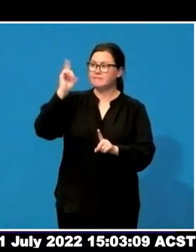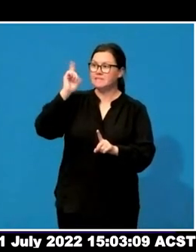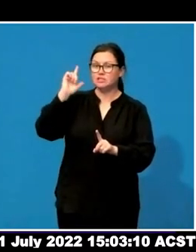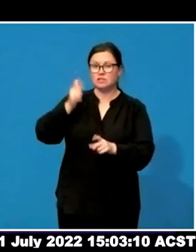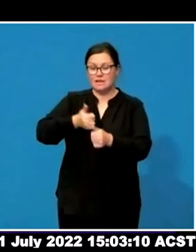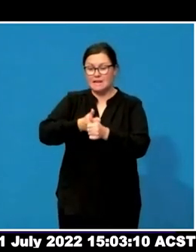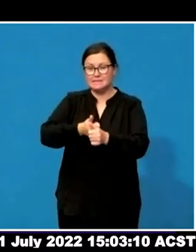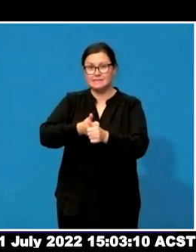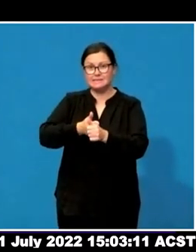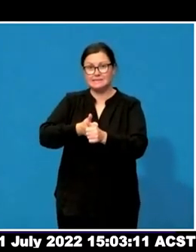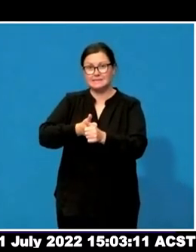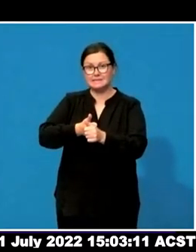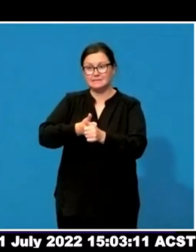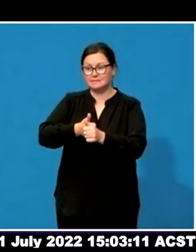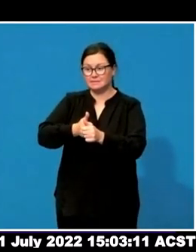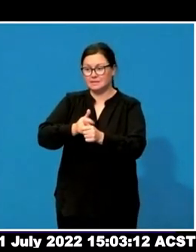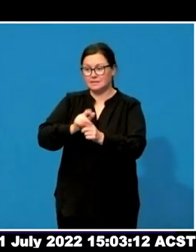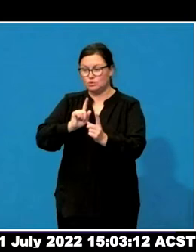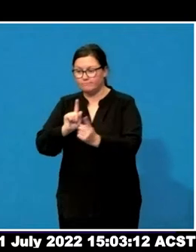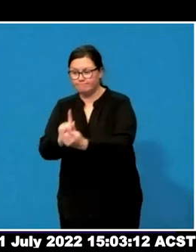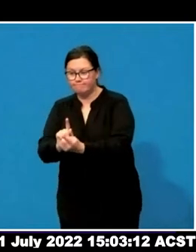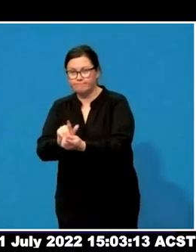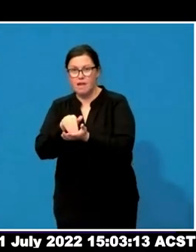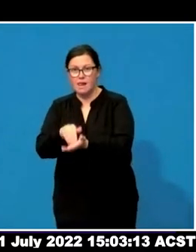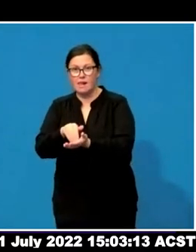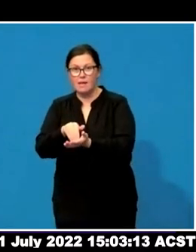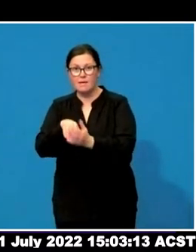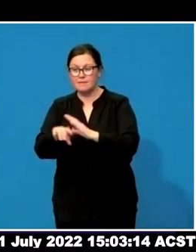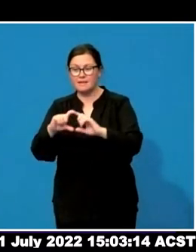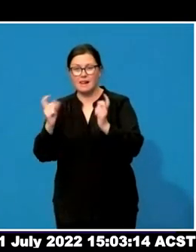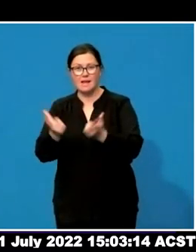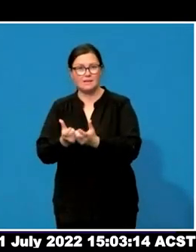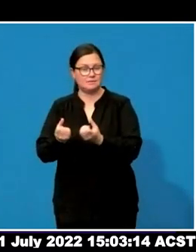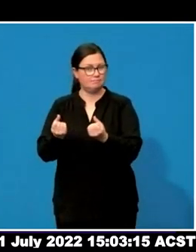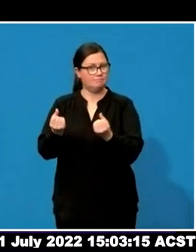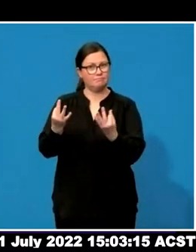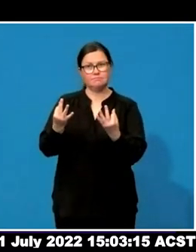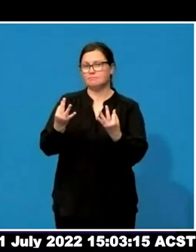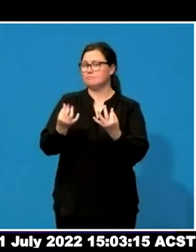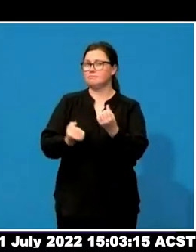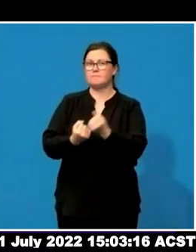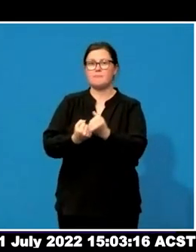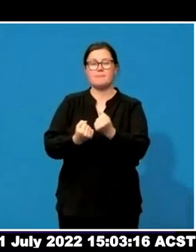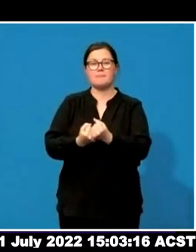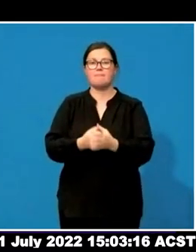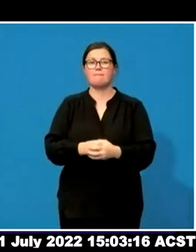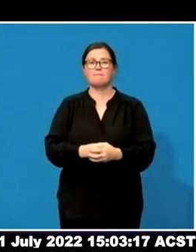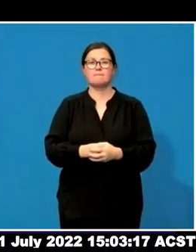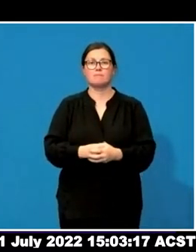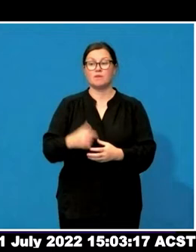the classroom. So those types of supports weren't available to him. Because the services weren't available in Tennant Creek?